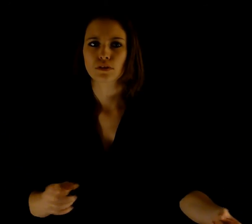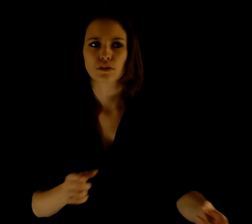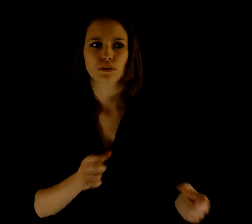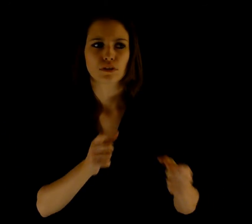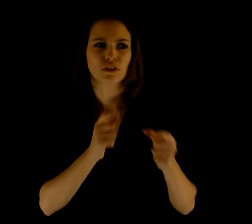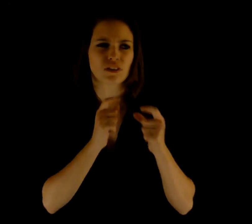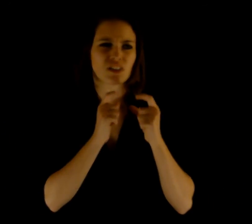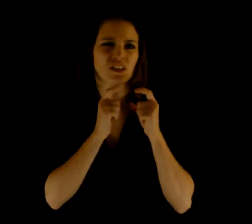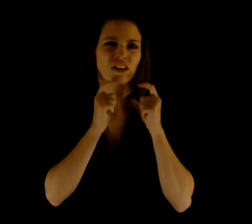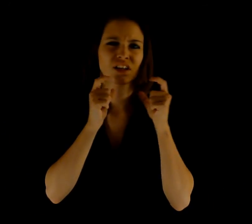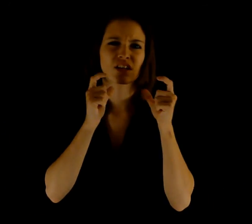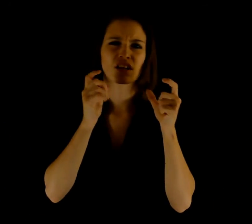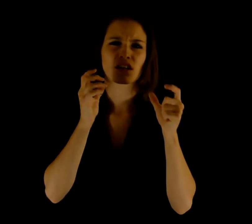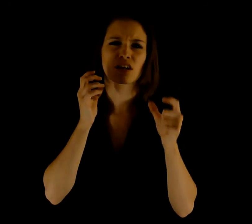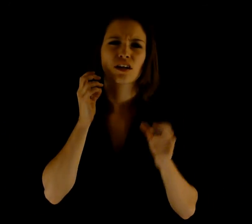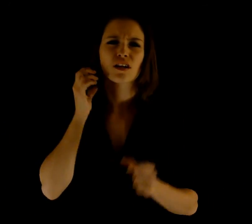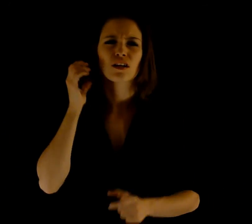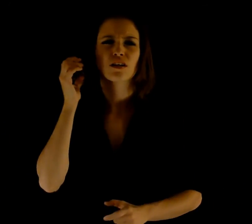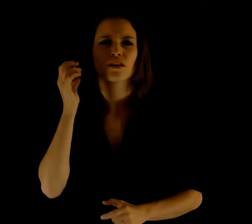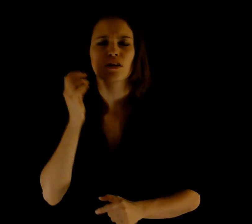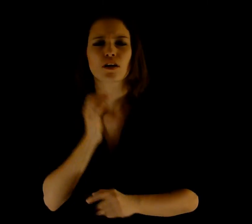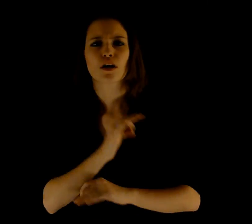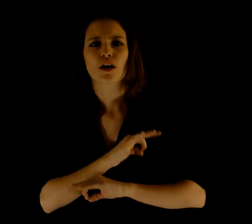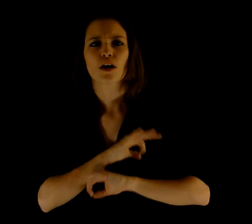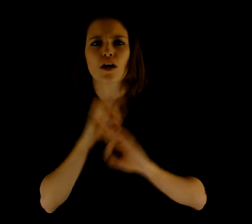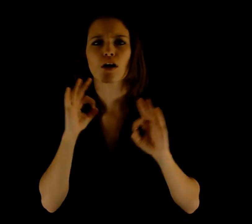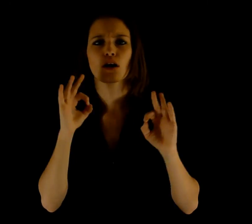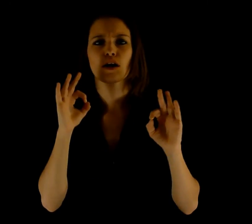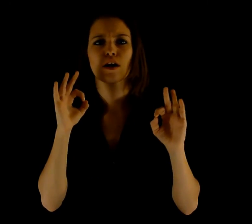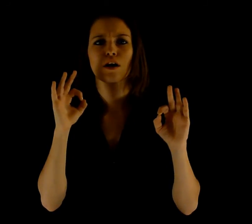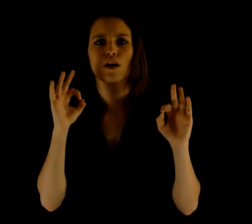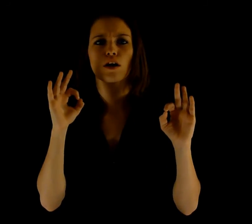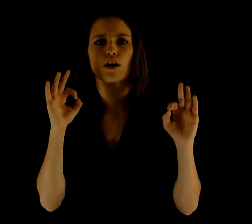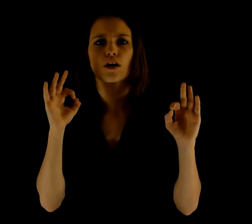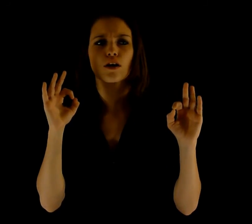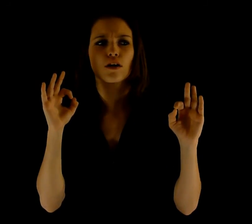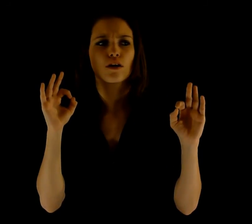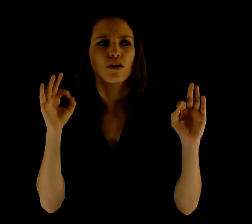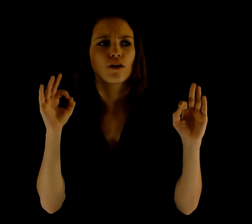SHOUT NOISE SHOULD-HAVE-BEEN-BUT-NO No bump, nor whimper